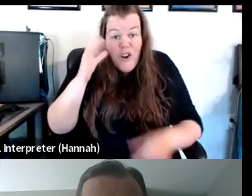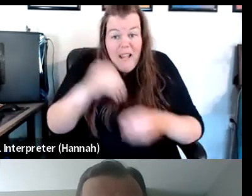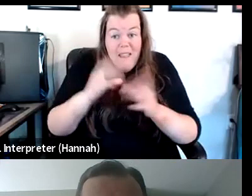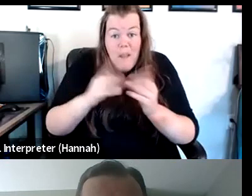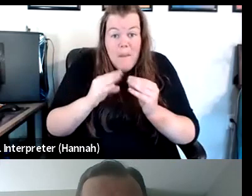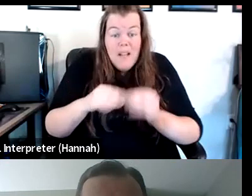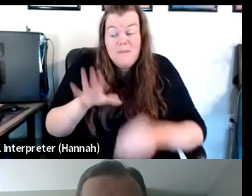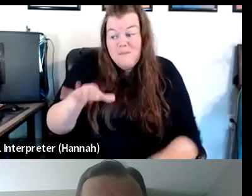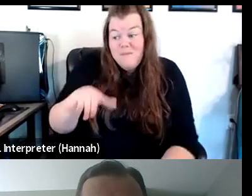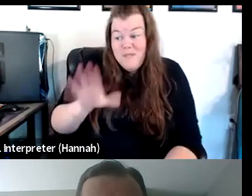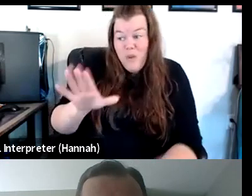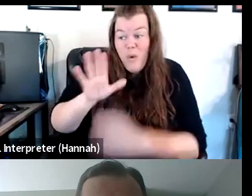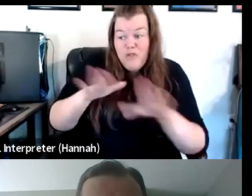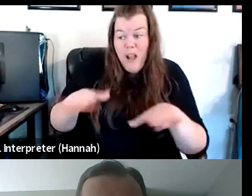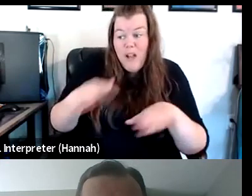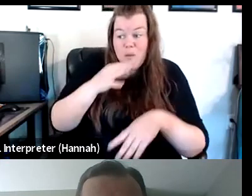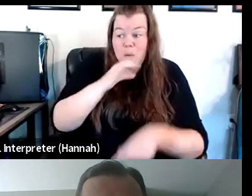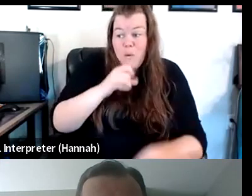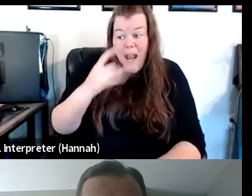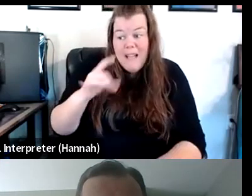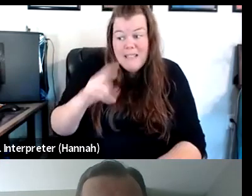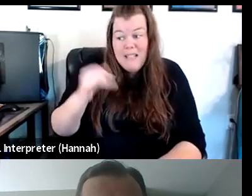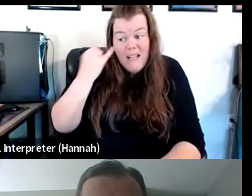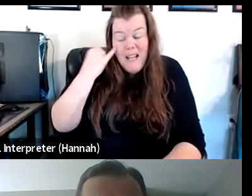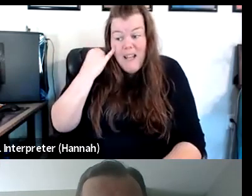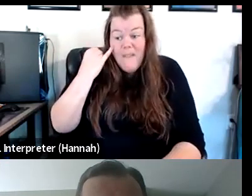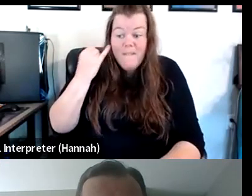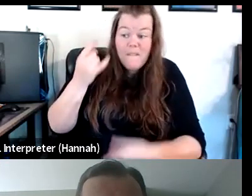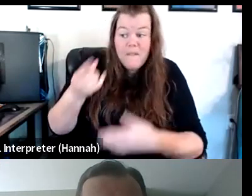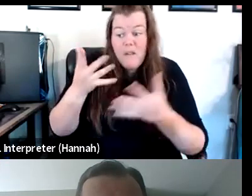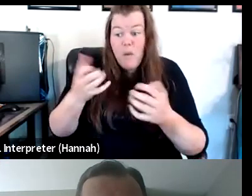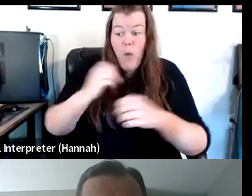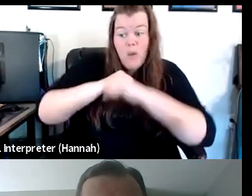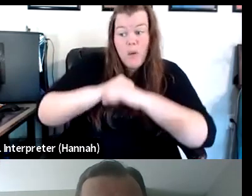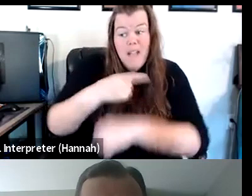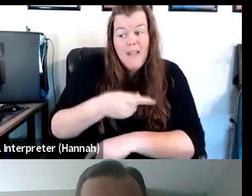about to turn 18 if you don't want you know if you want to protect them you need to get guardianship.